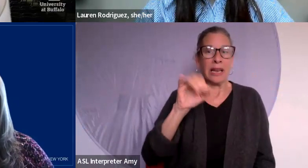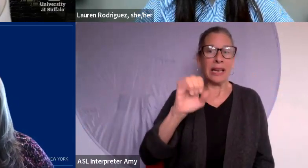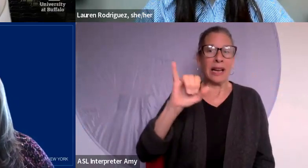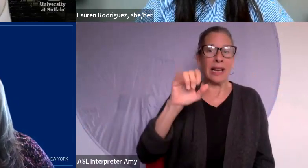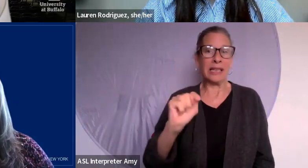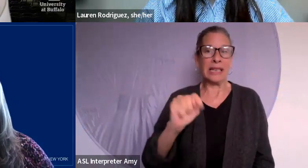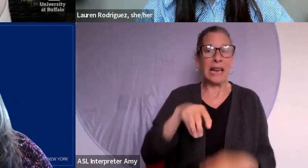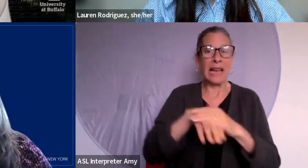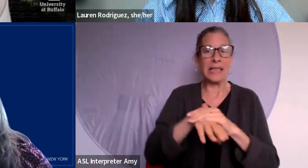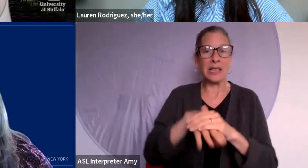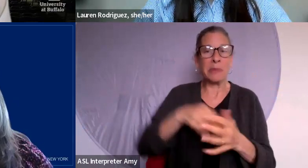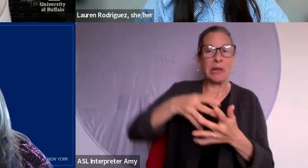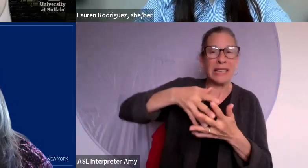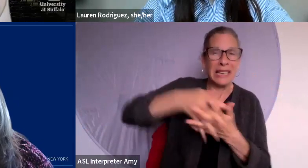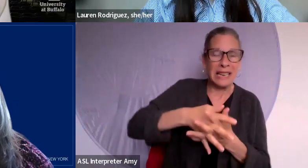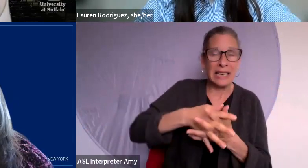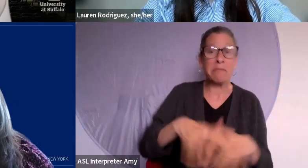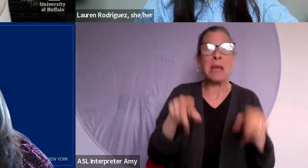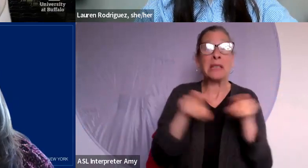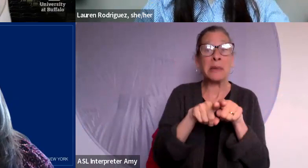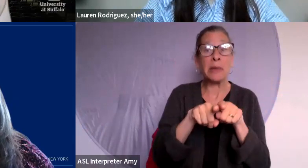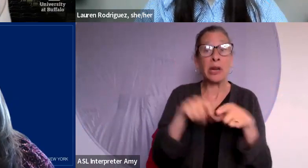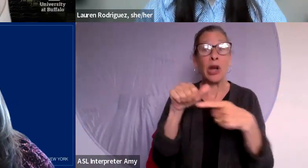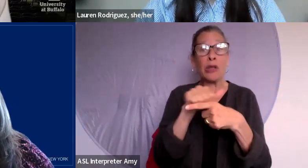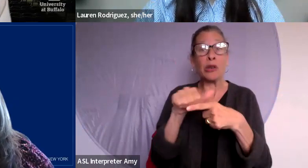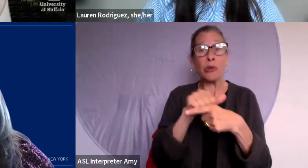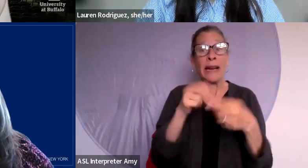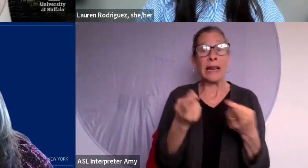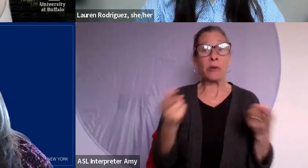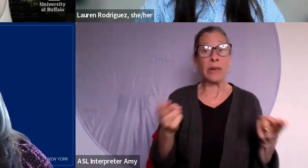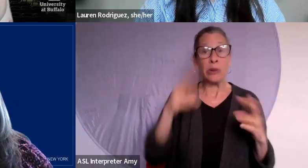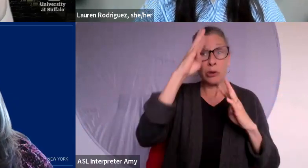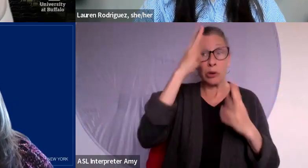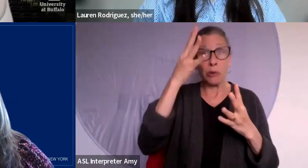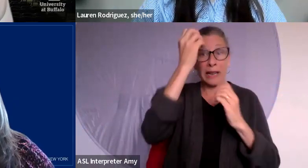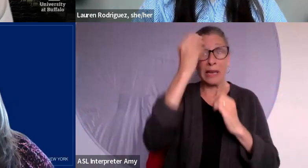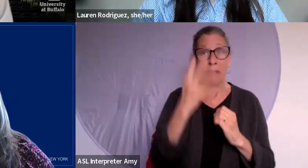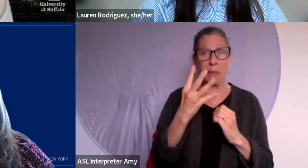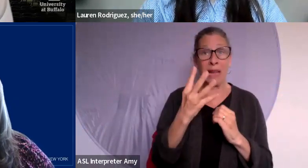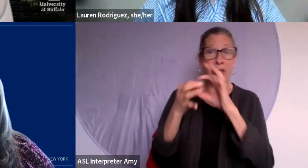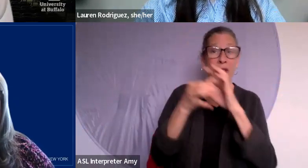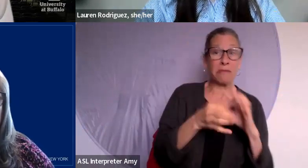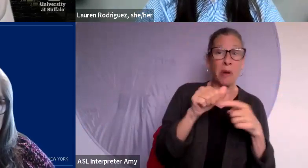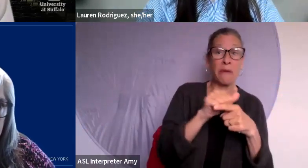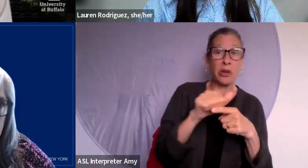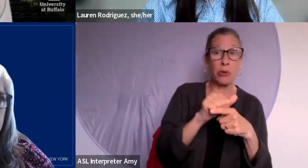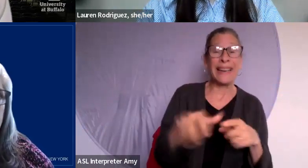Similarly, the training resources workgroup, who created all the materials that are being used for training, included